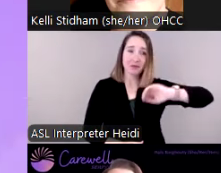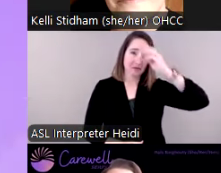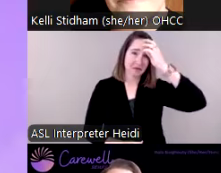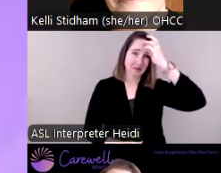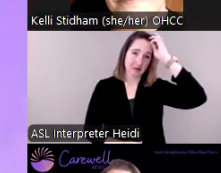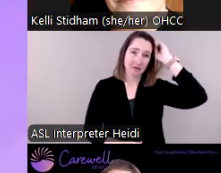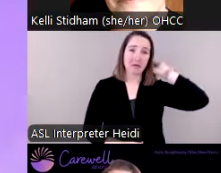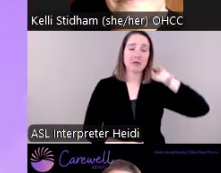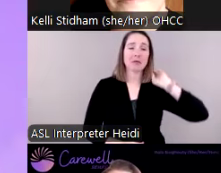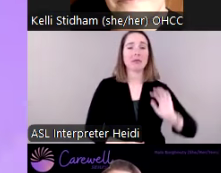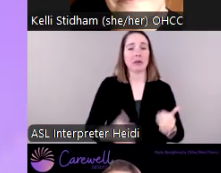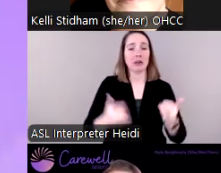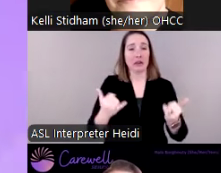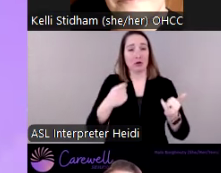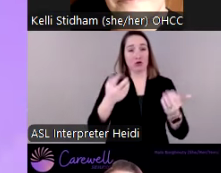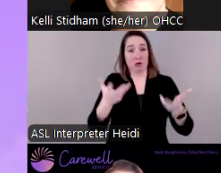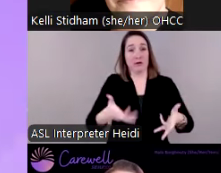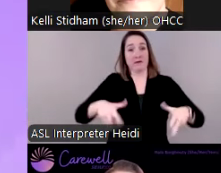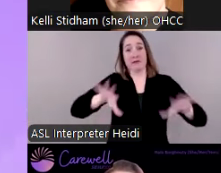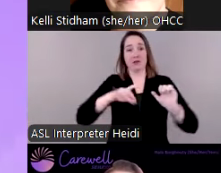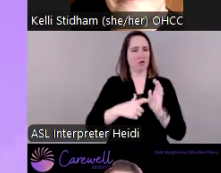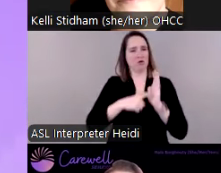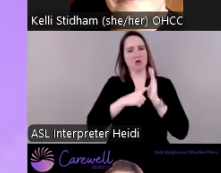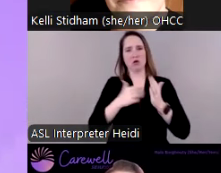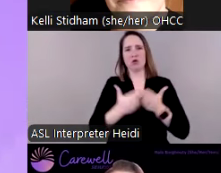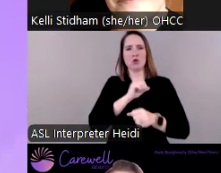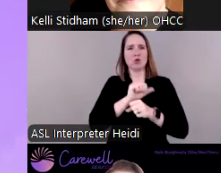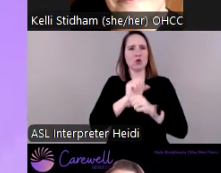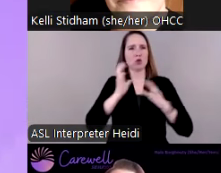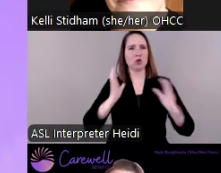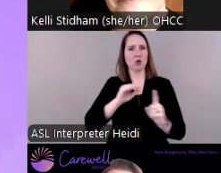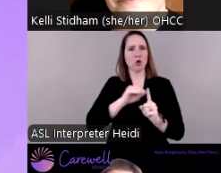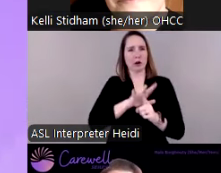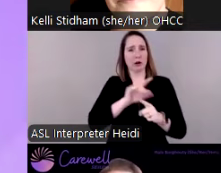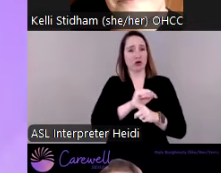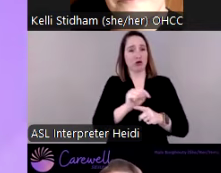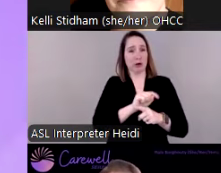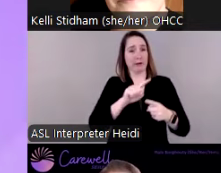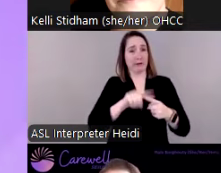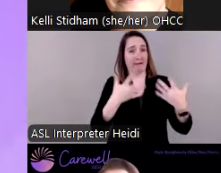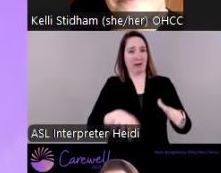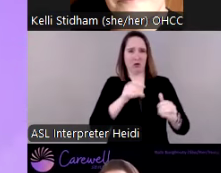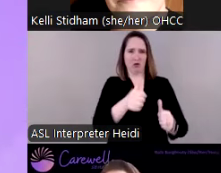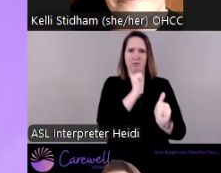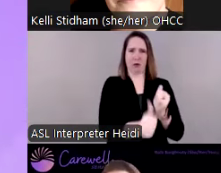Now, after you complete uh the required new worker orientation training and you